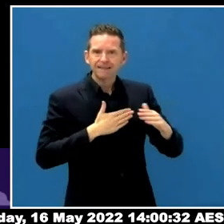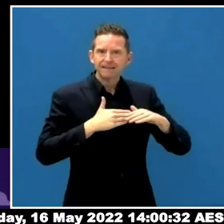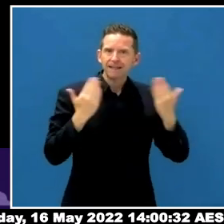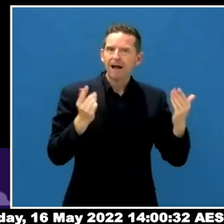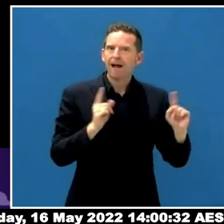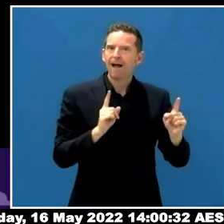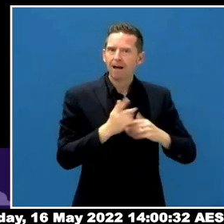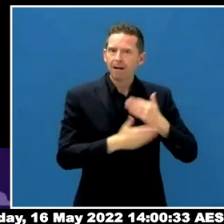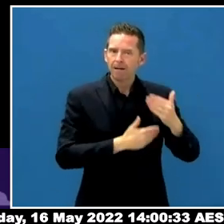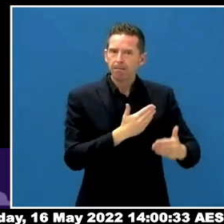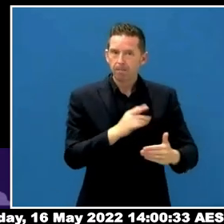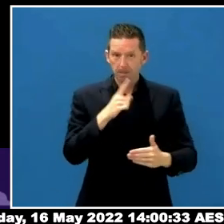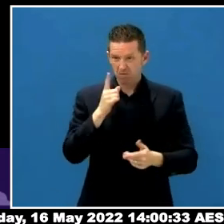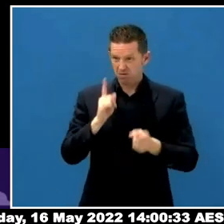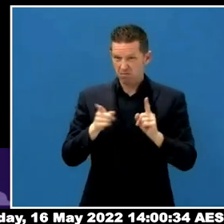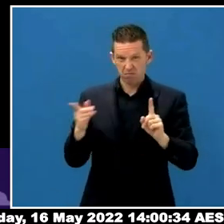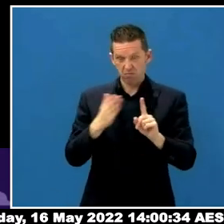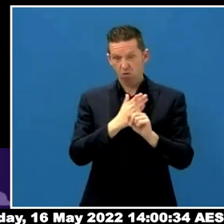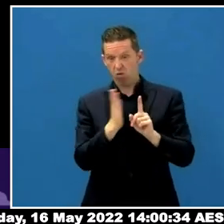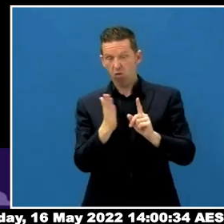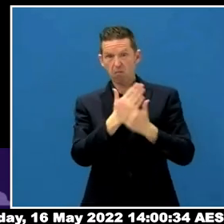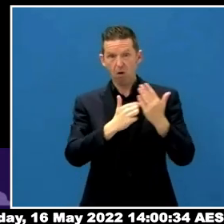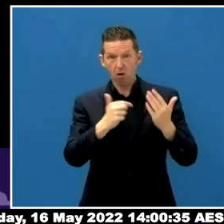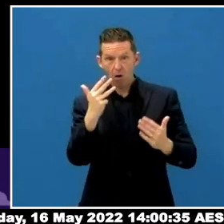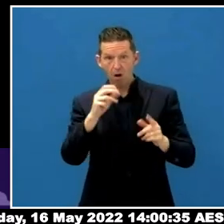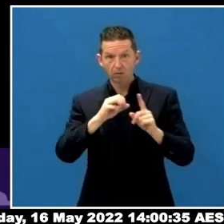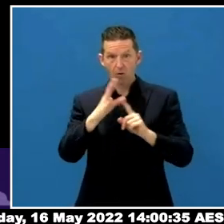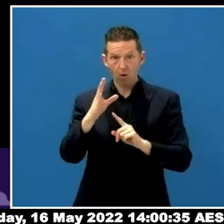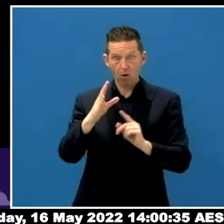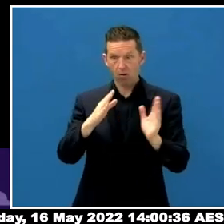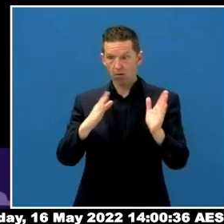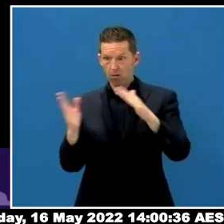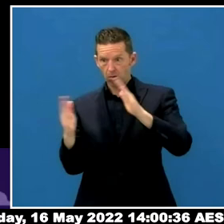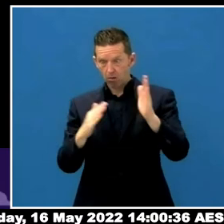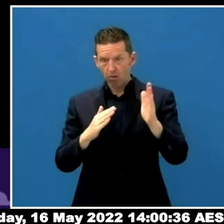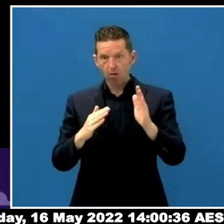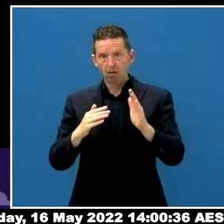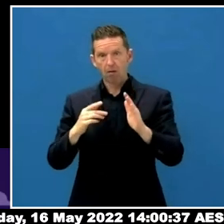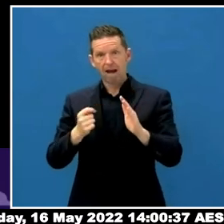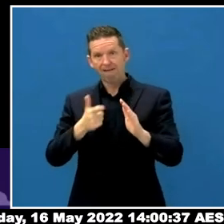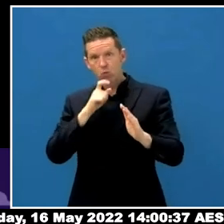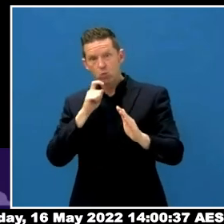and 10 o'clock and anywhere between 2 o'clock and quarter to 3 he's being picked up